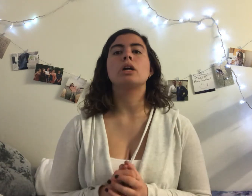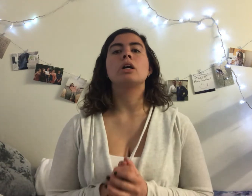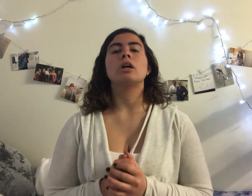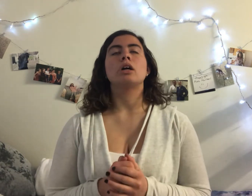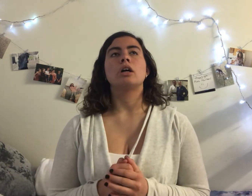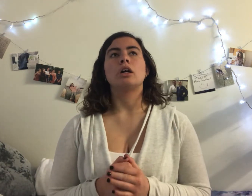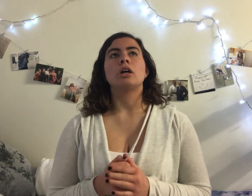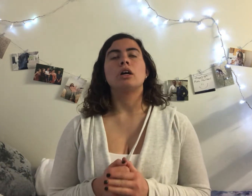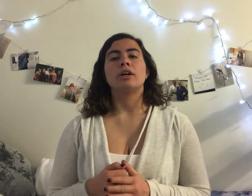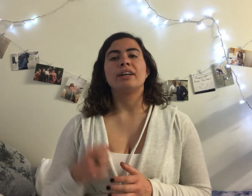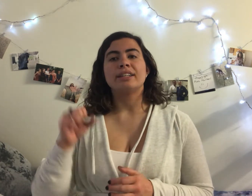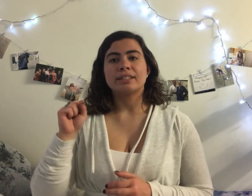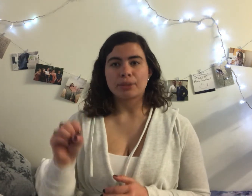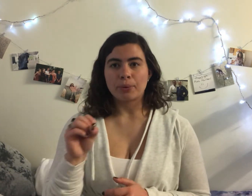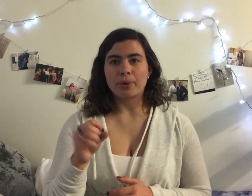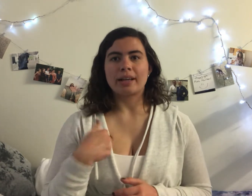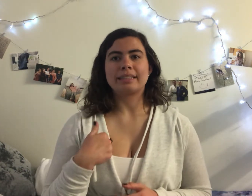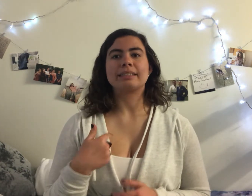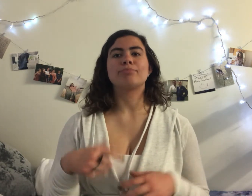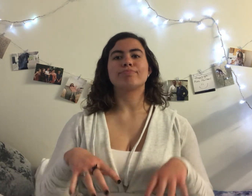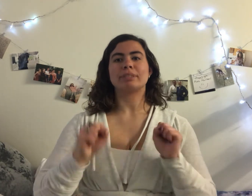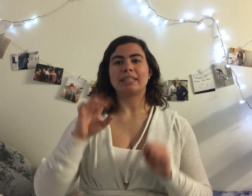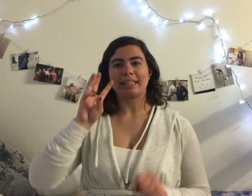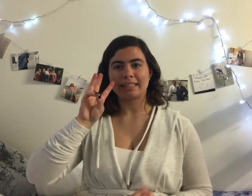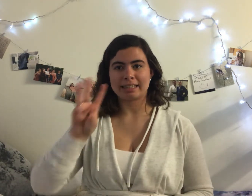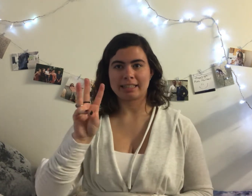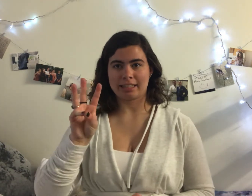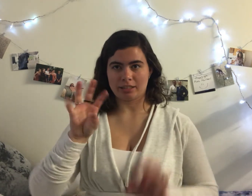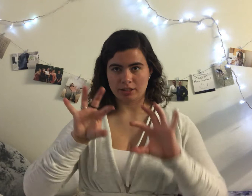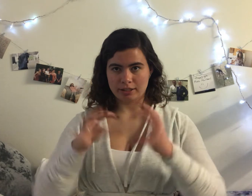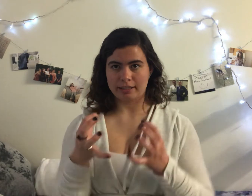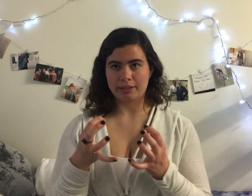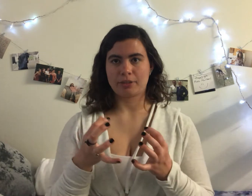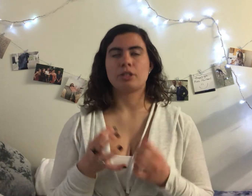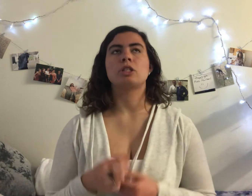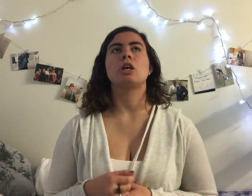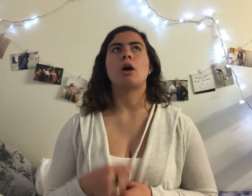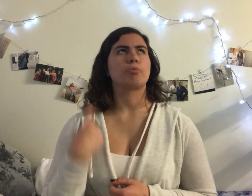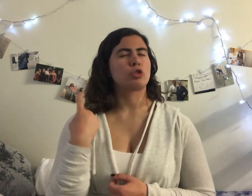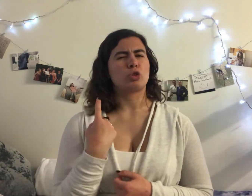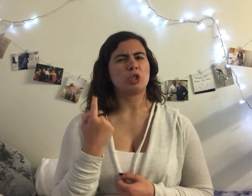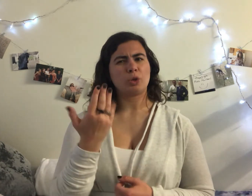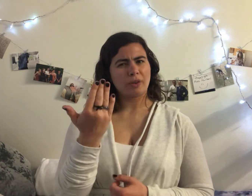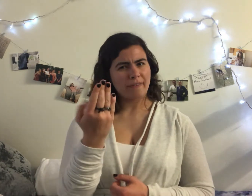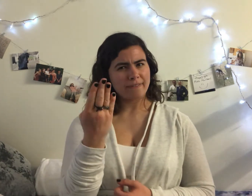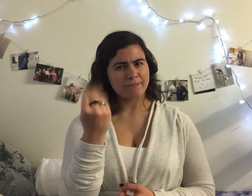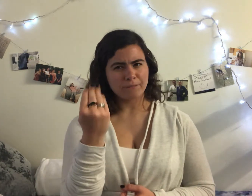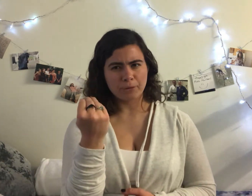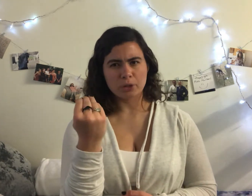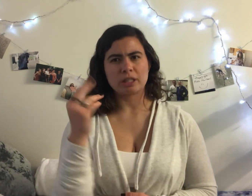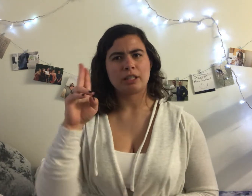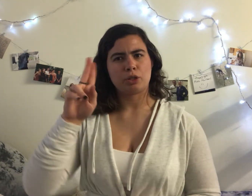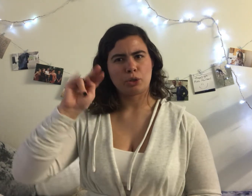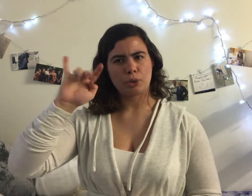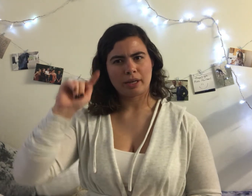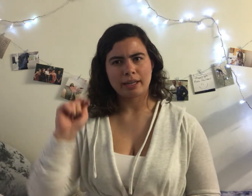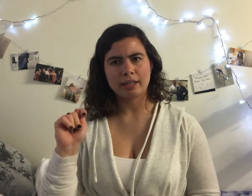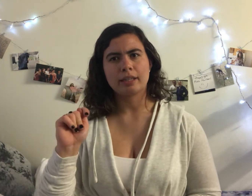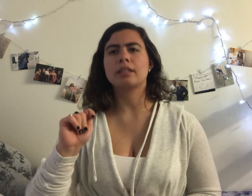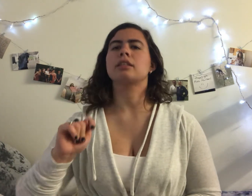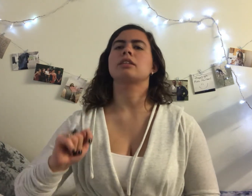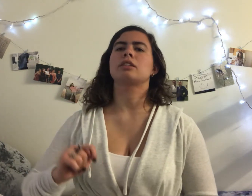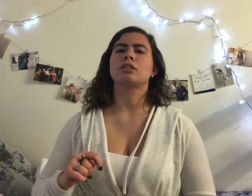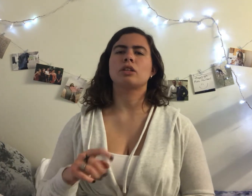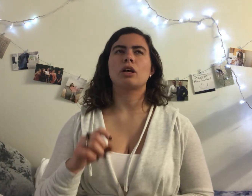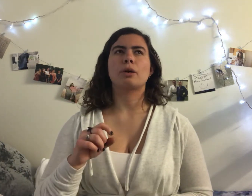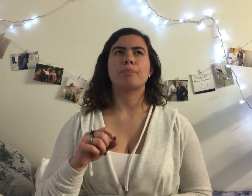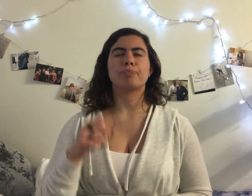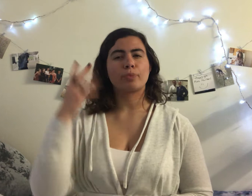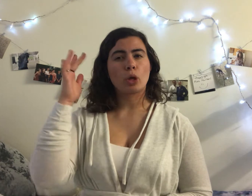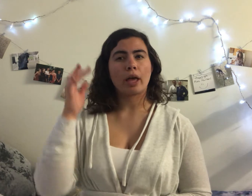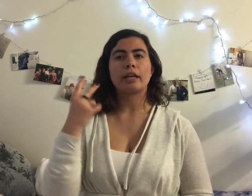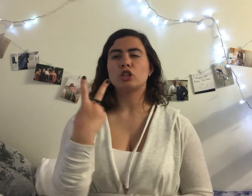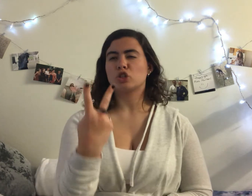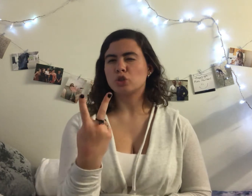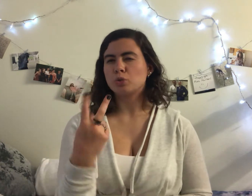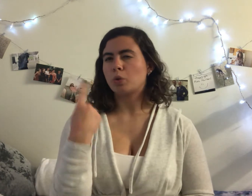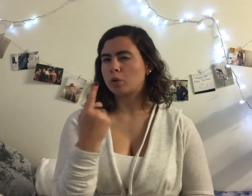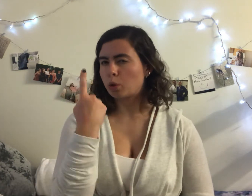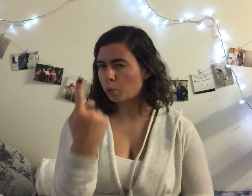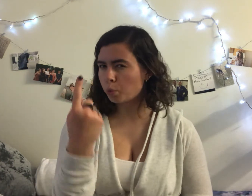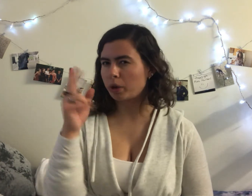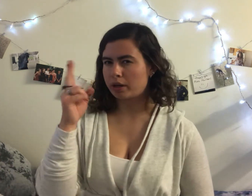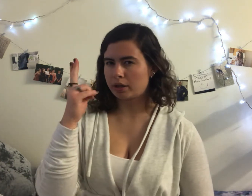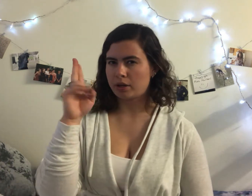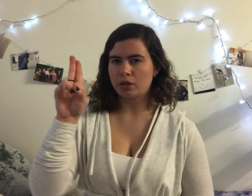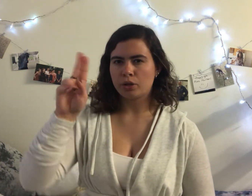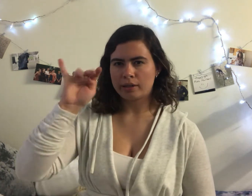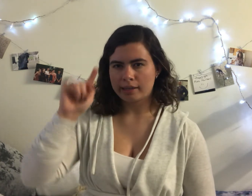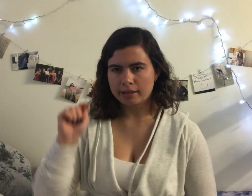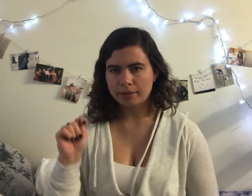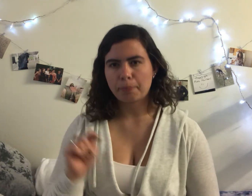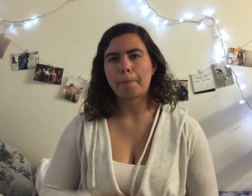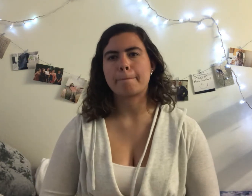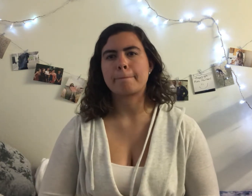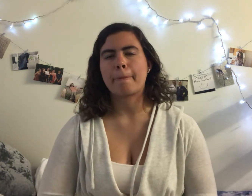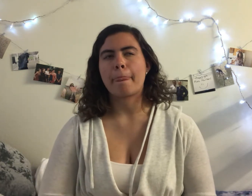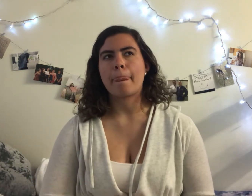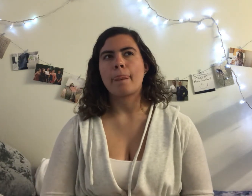I'm taking 6 classes, but it's only 14 units because 2 of them are only 1 unit classes.